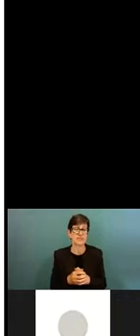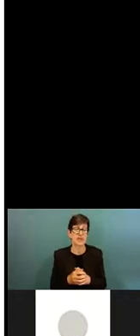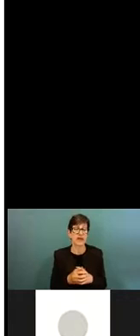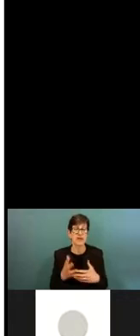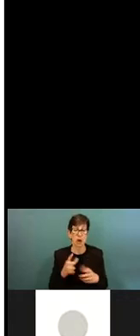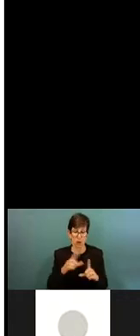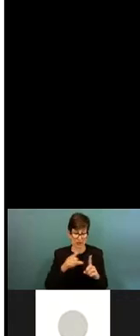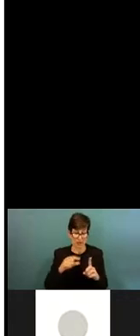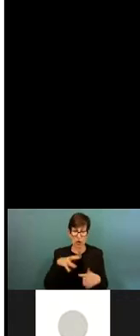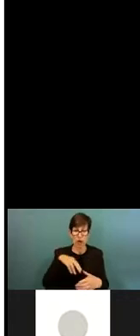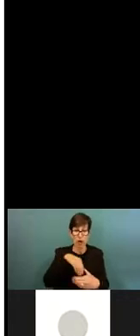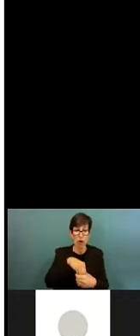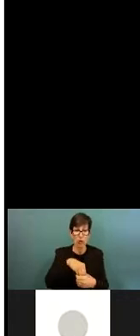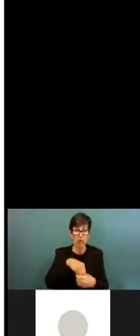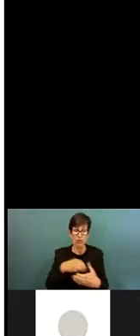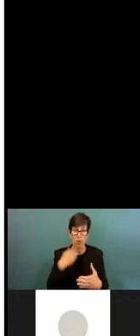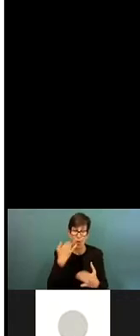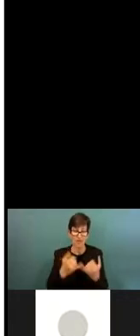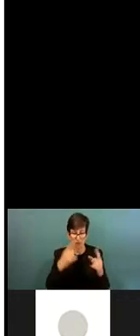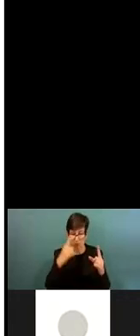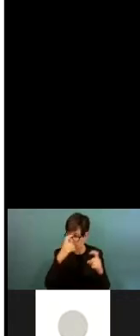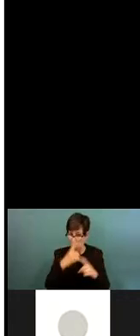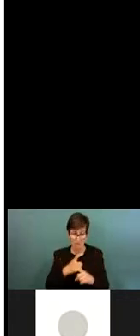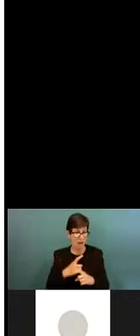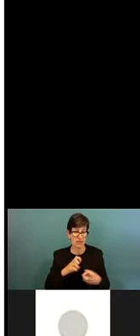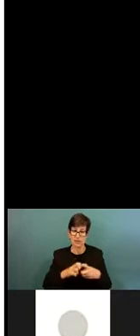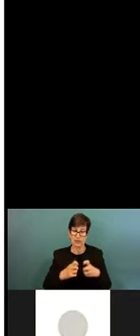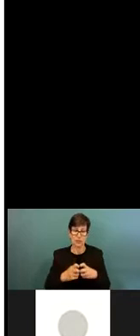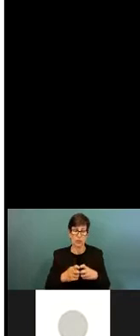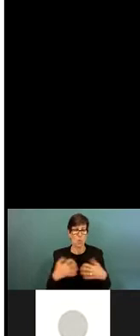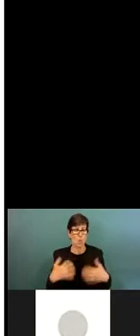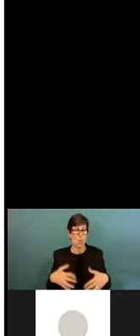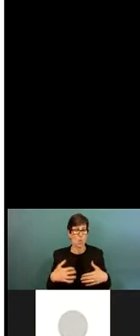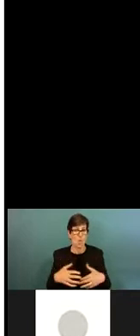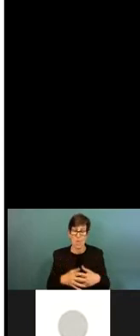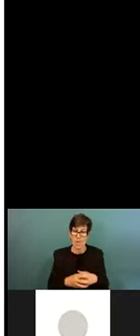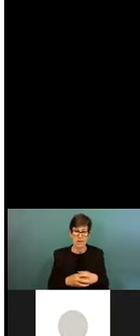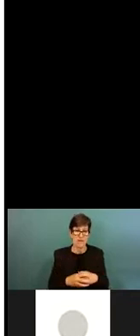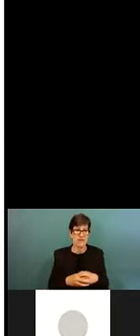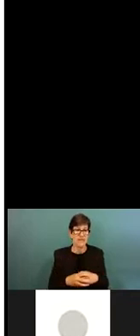has always been a complex issue and we think it needs to be tackled through a number of